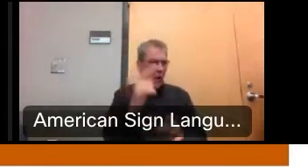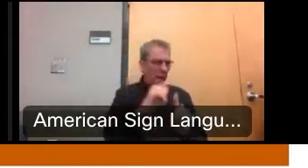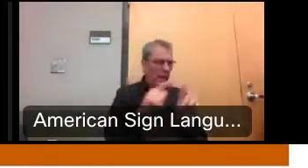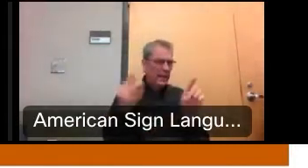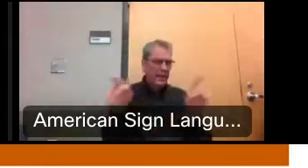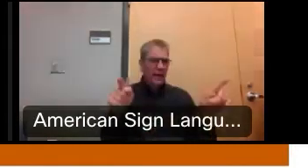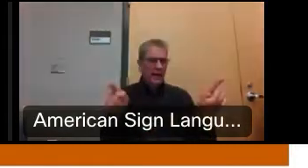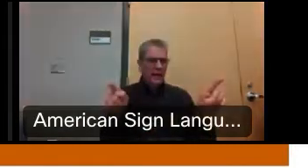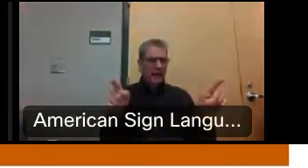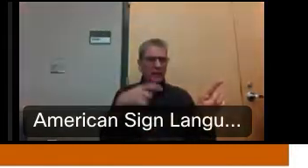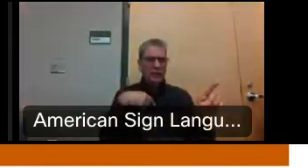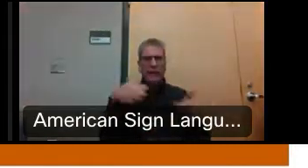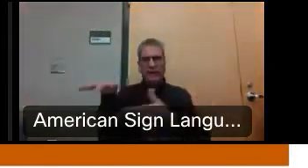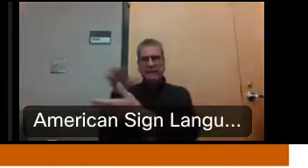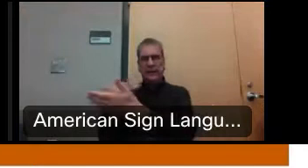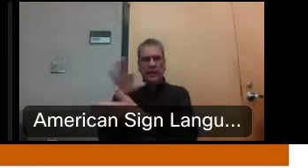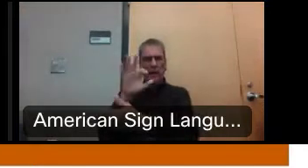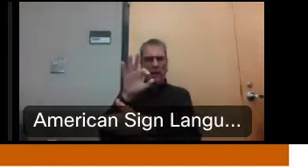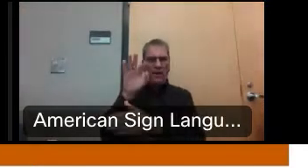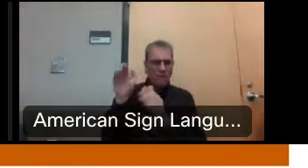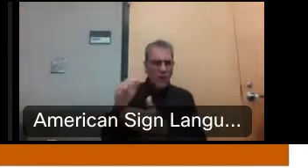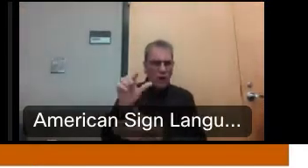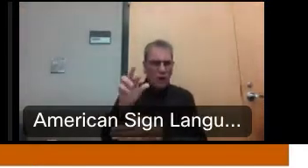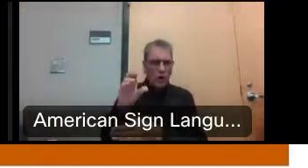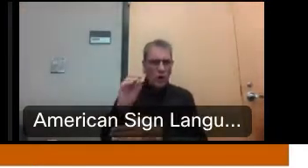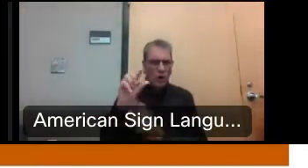On these focus groups that we did, because the university needed us to do it. And so